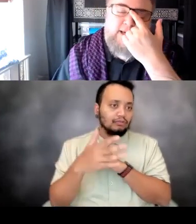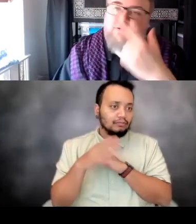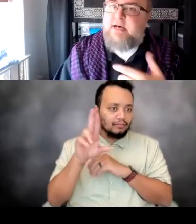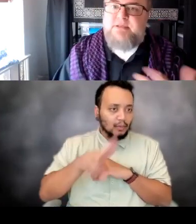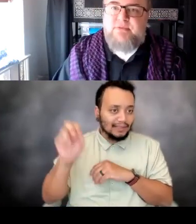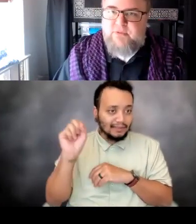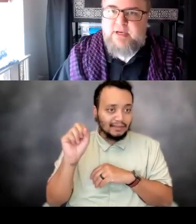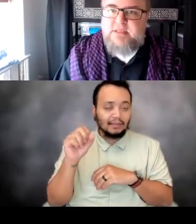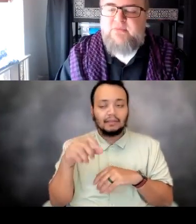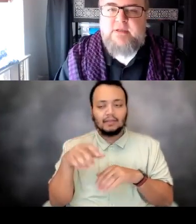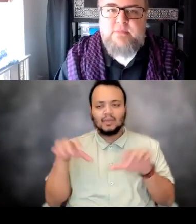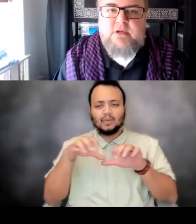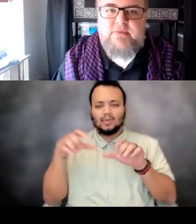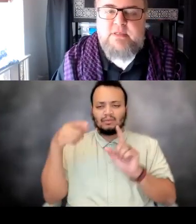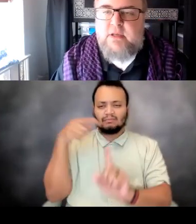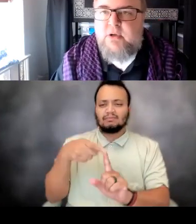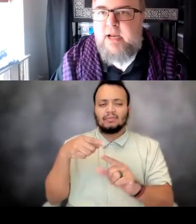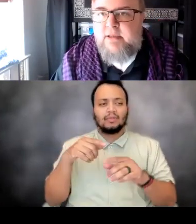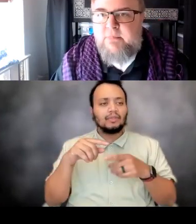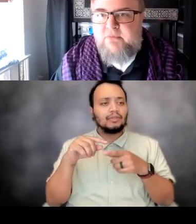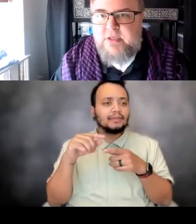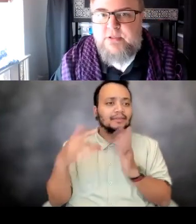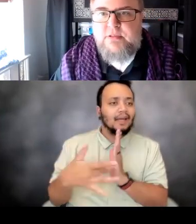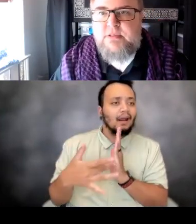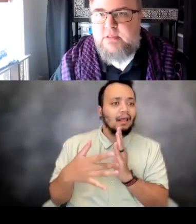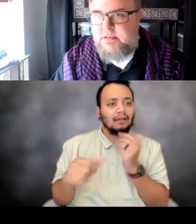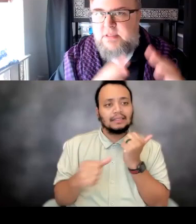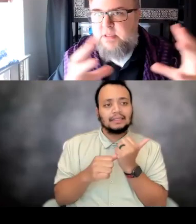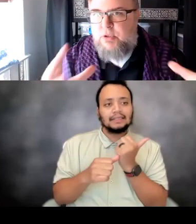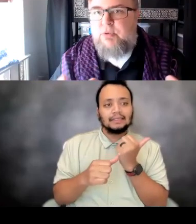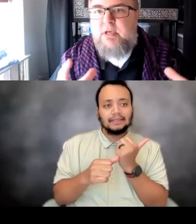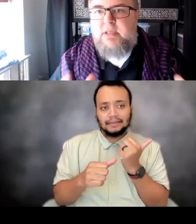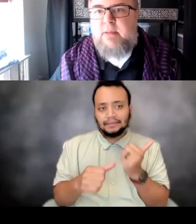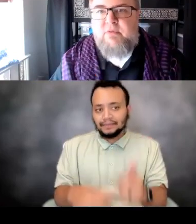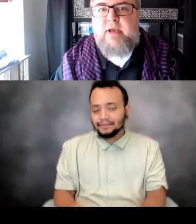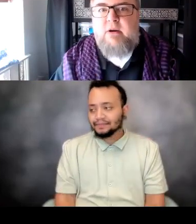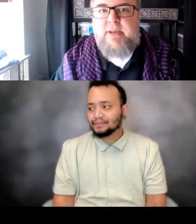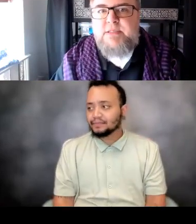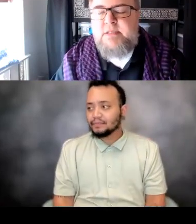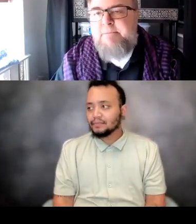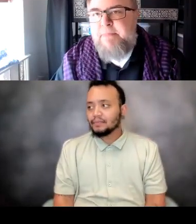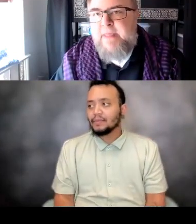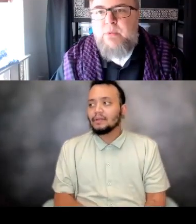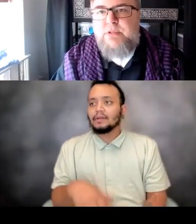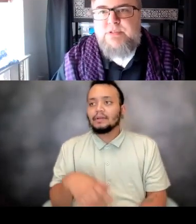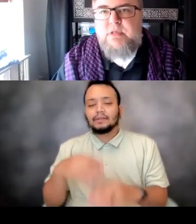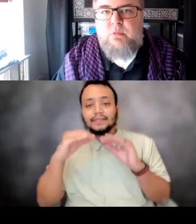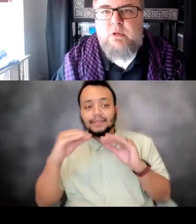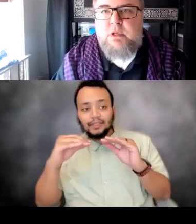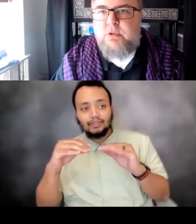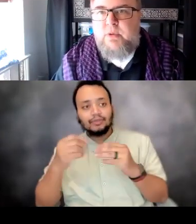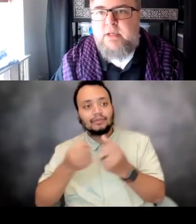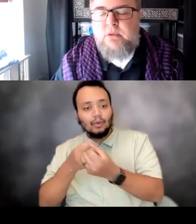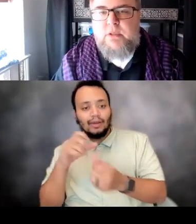and lots of different kinds of victim service and other allied professionals is included in that provider base. And we do some work directly